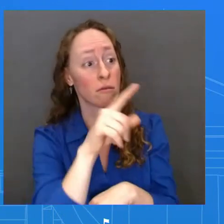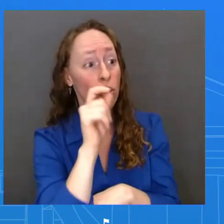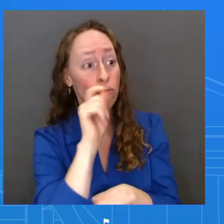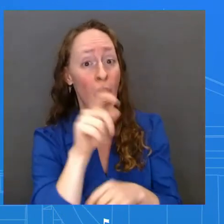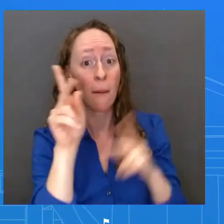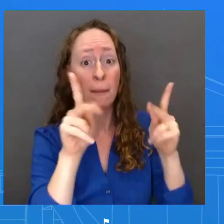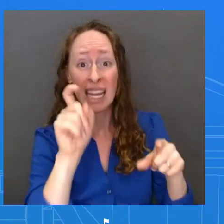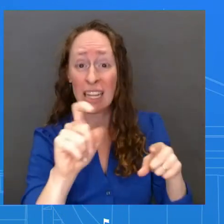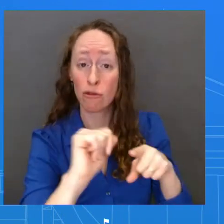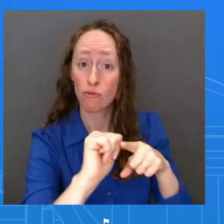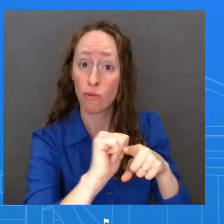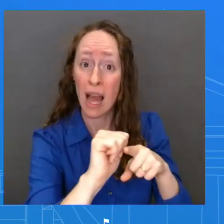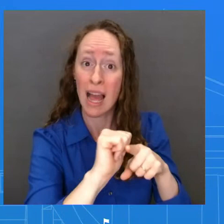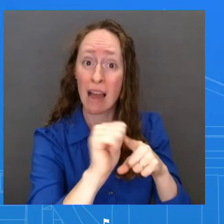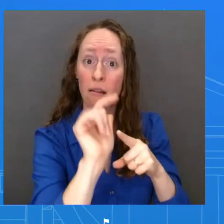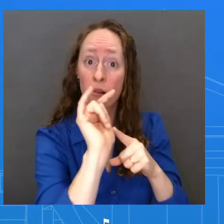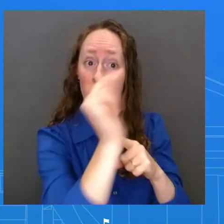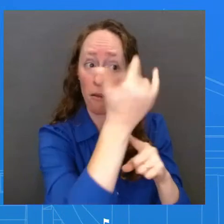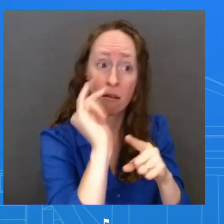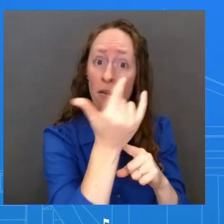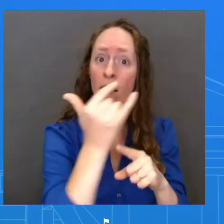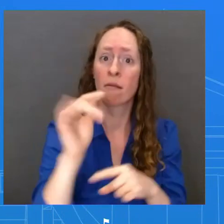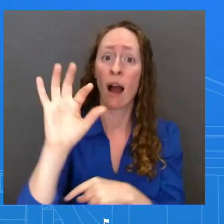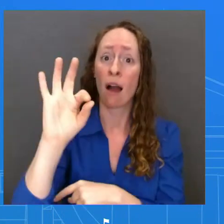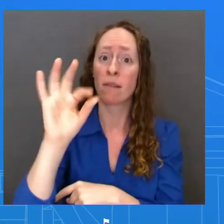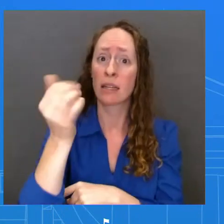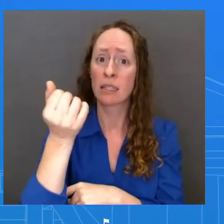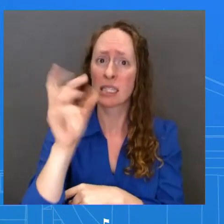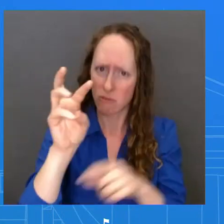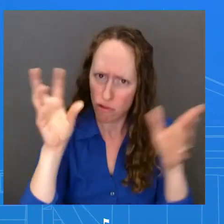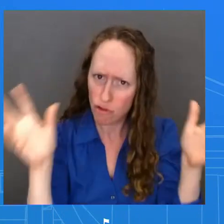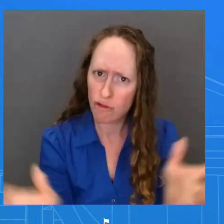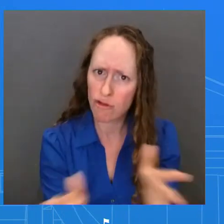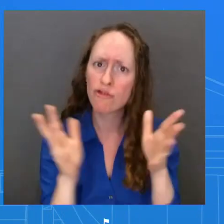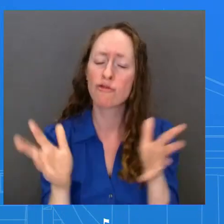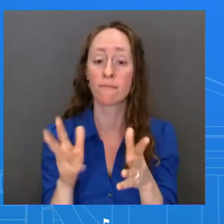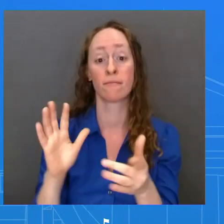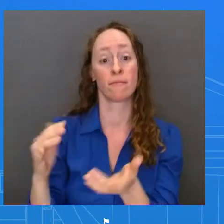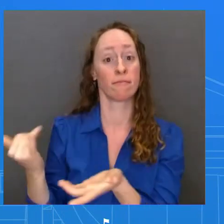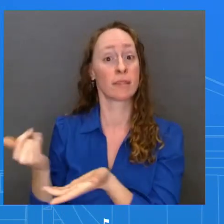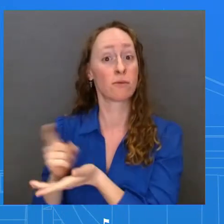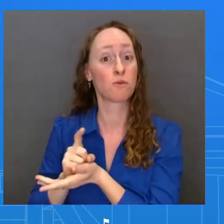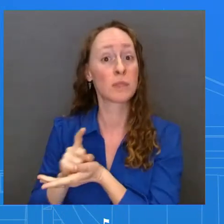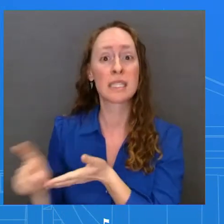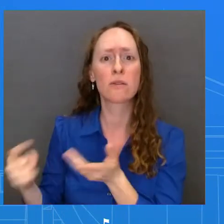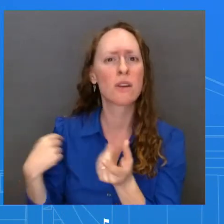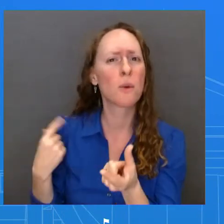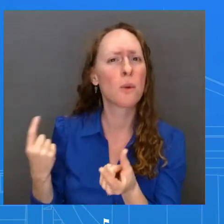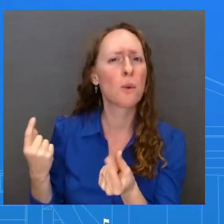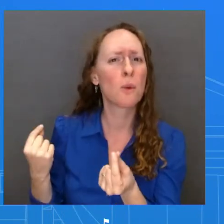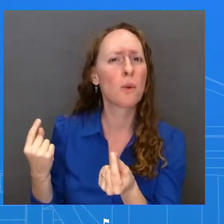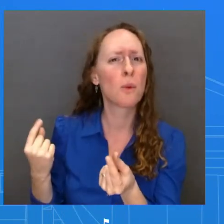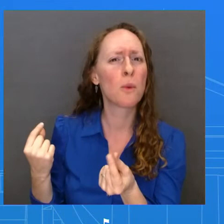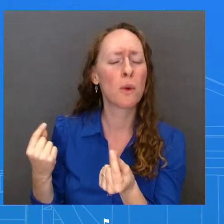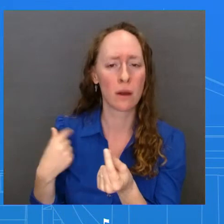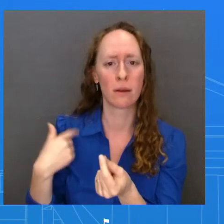through a letter from Secretary Blinken to his counterparts in Europe, that upon the completion of that training,